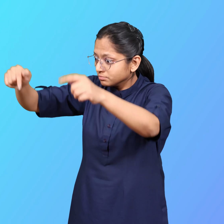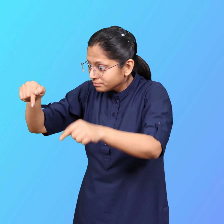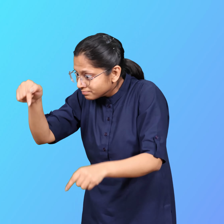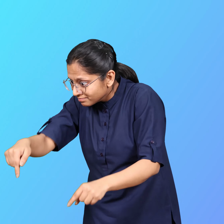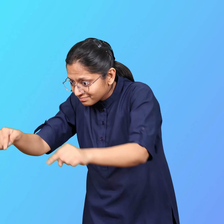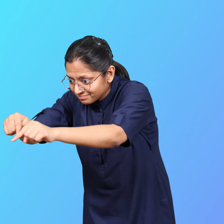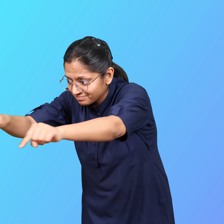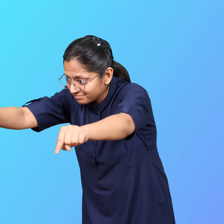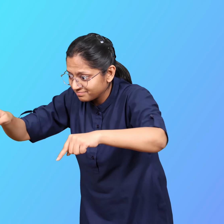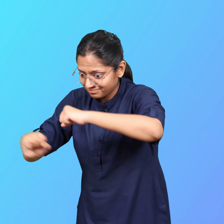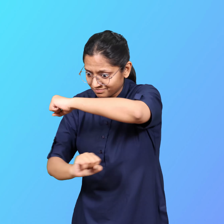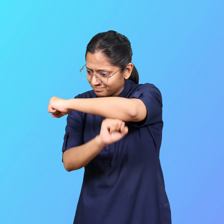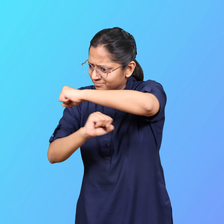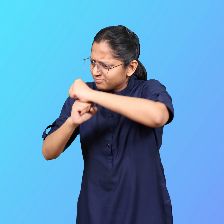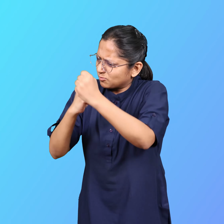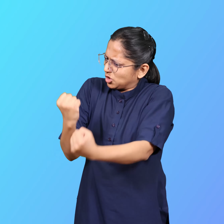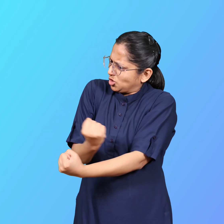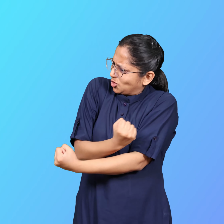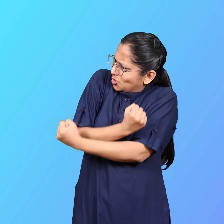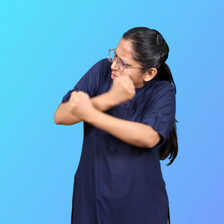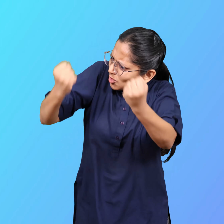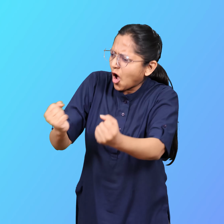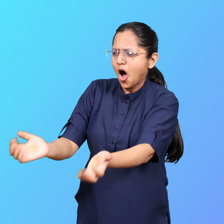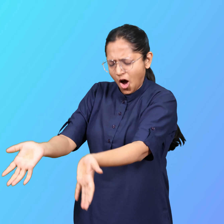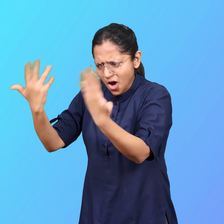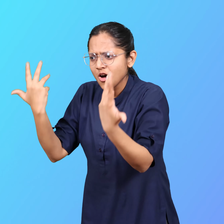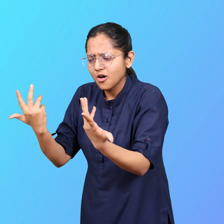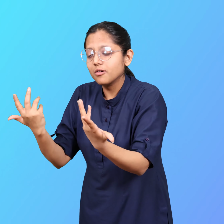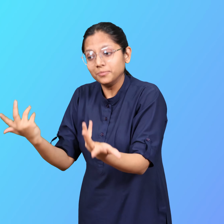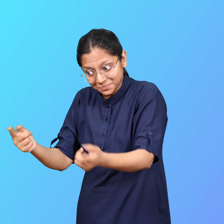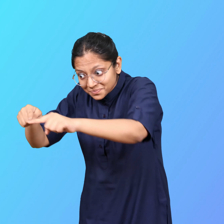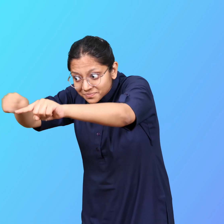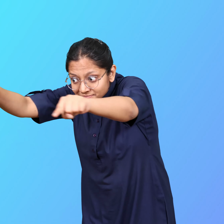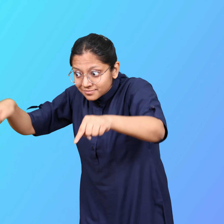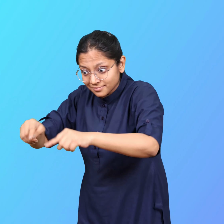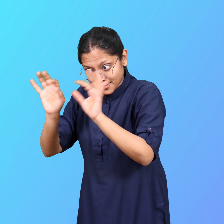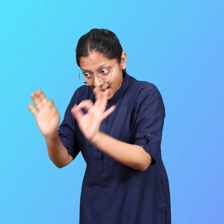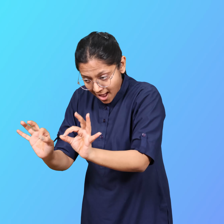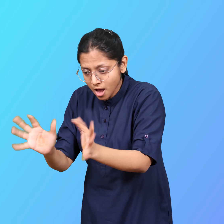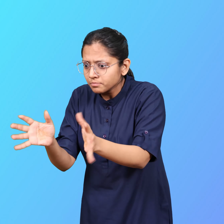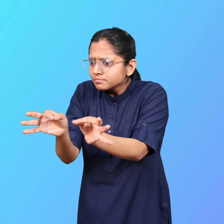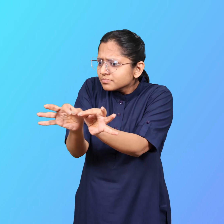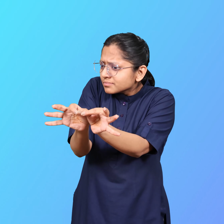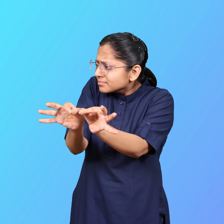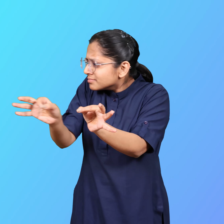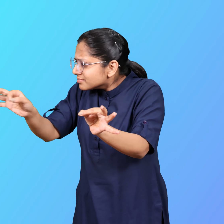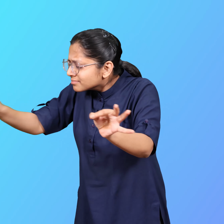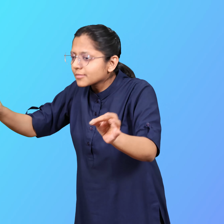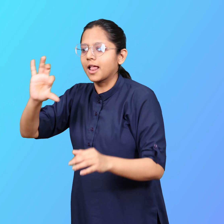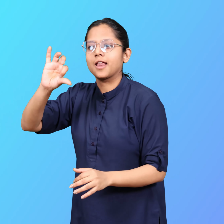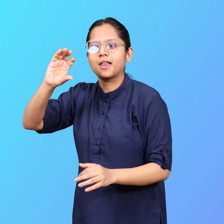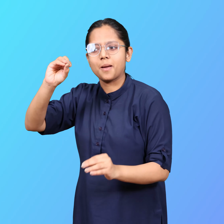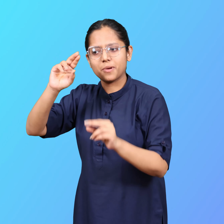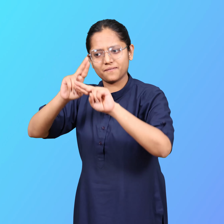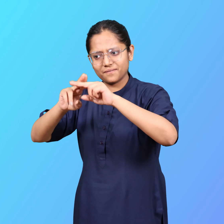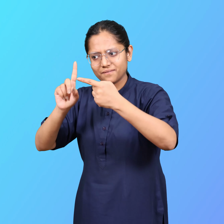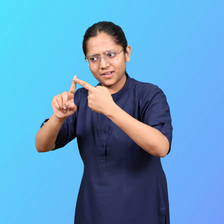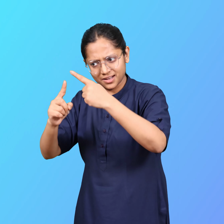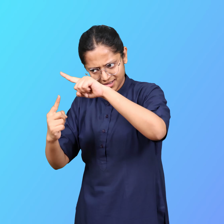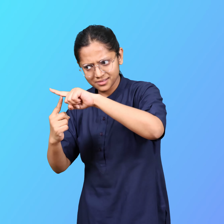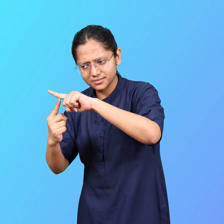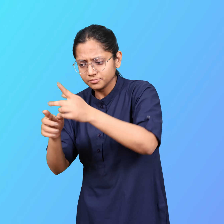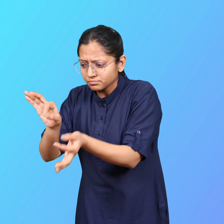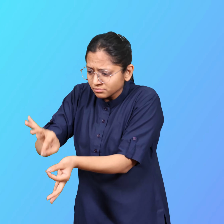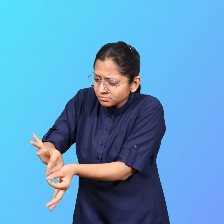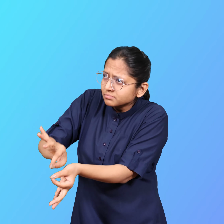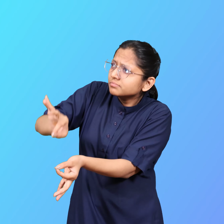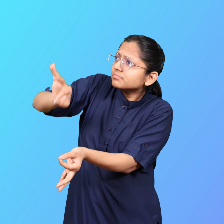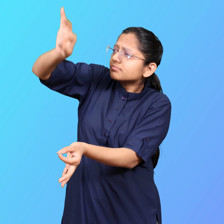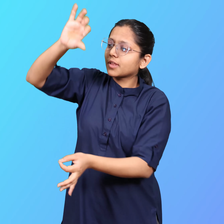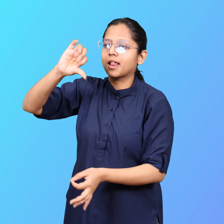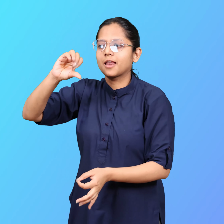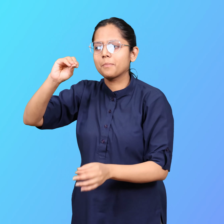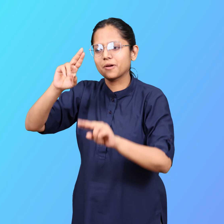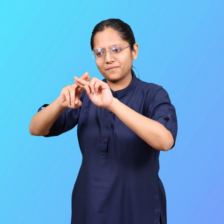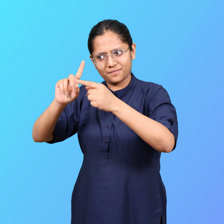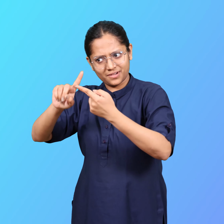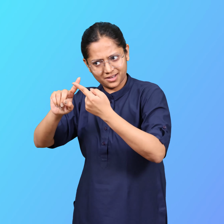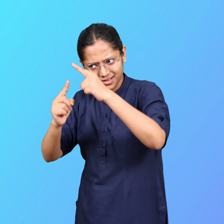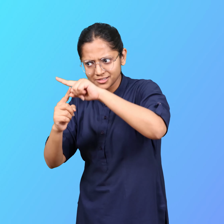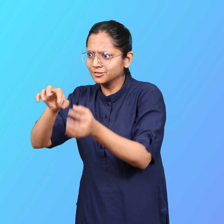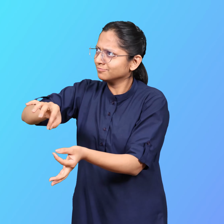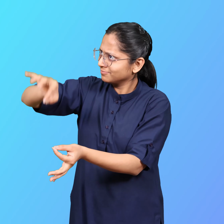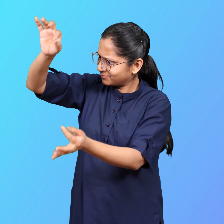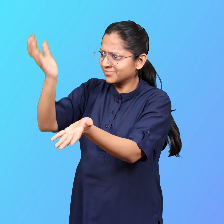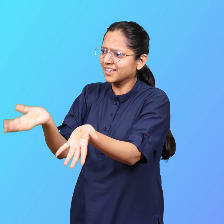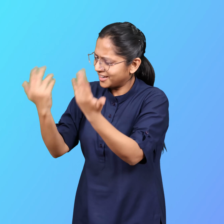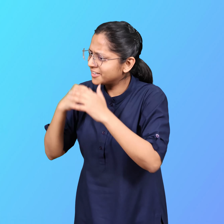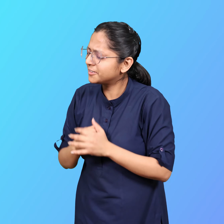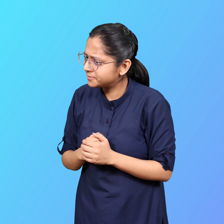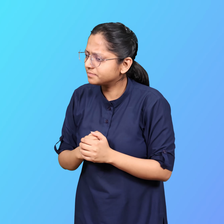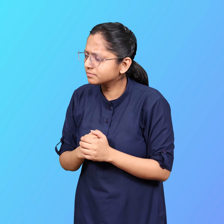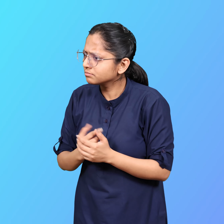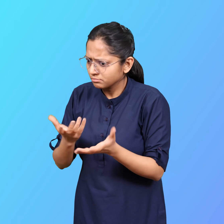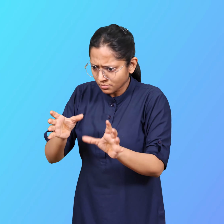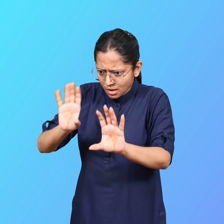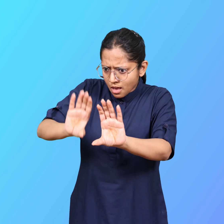Let its foundations be built. The Temple must be 27 metres high and 27 metres wide.